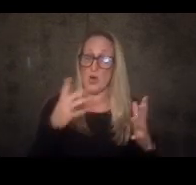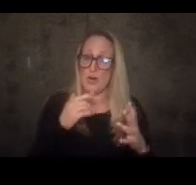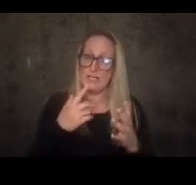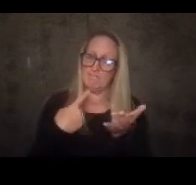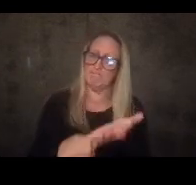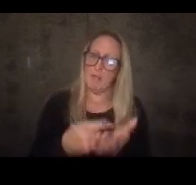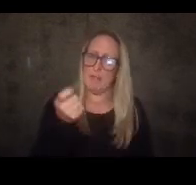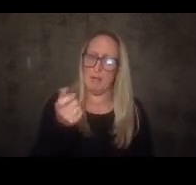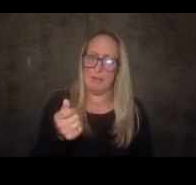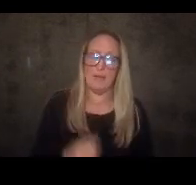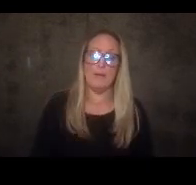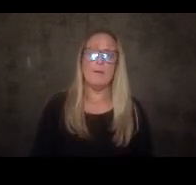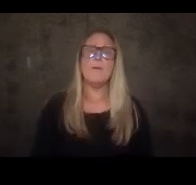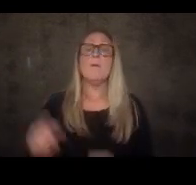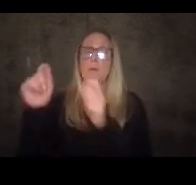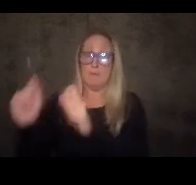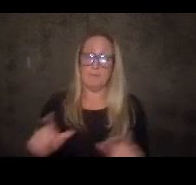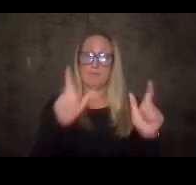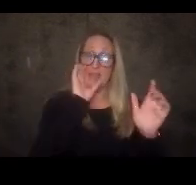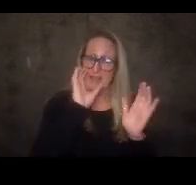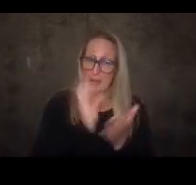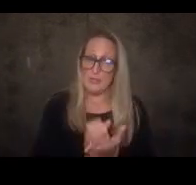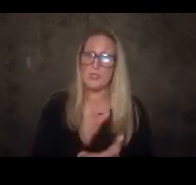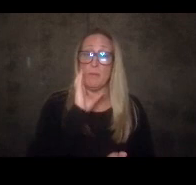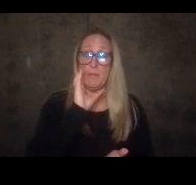is just when you bring in images and pictures to your documents.